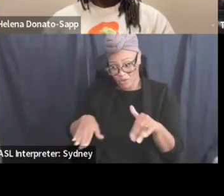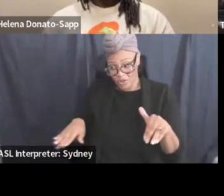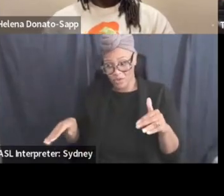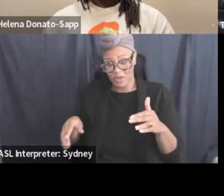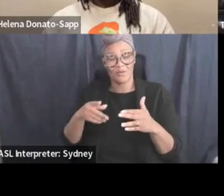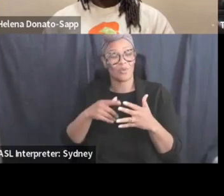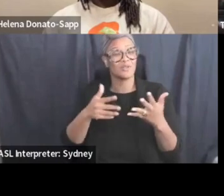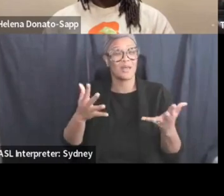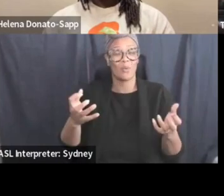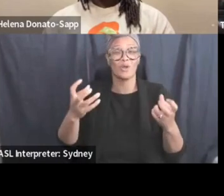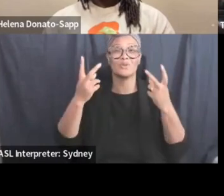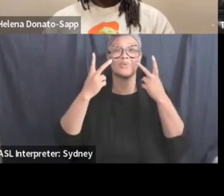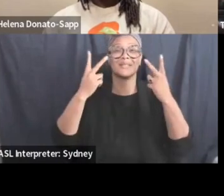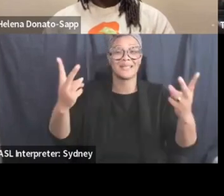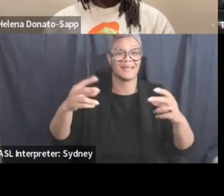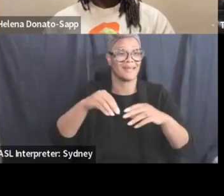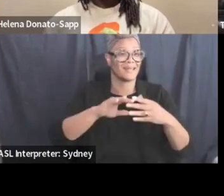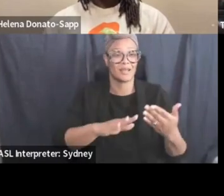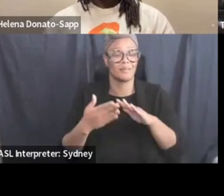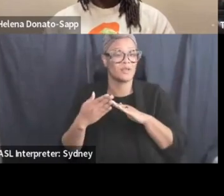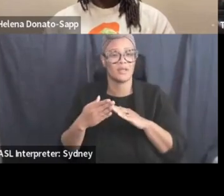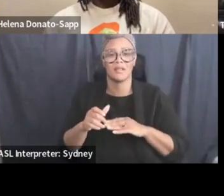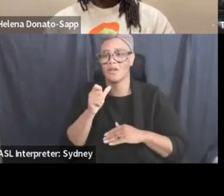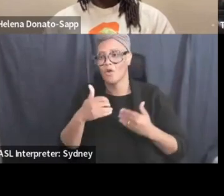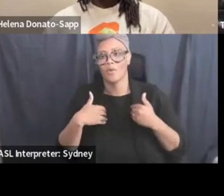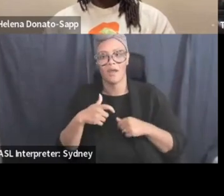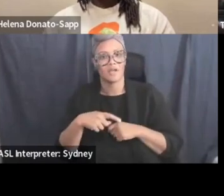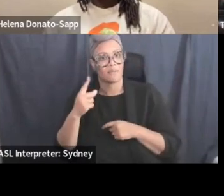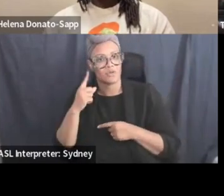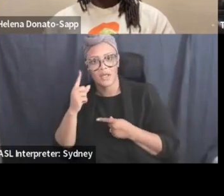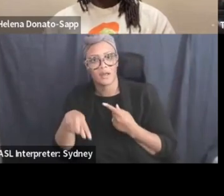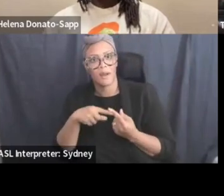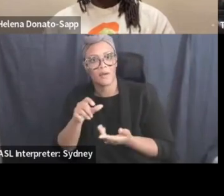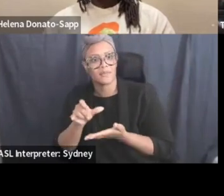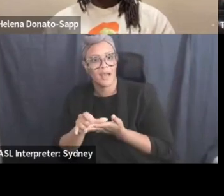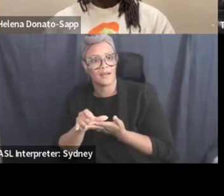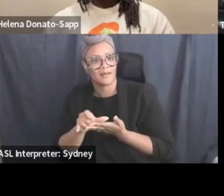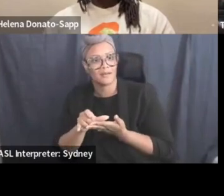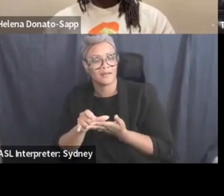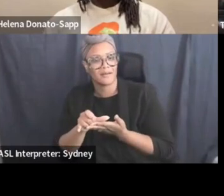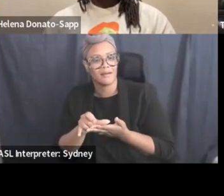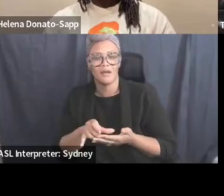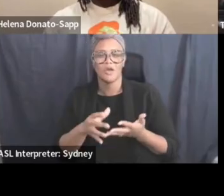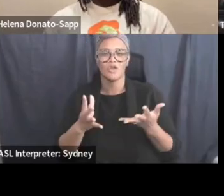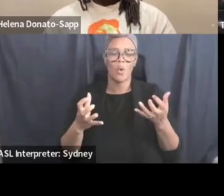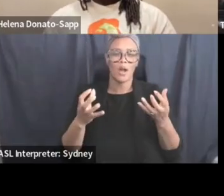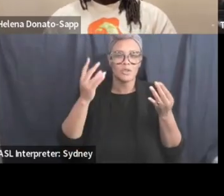And so making time to do those things and not just to be thinking about the survival or the struggle